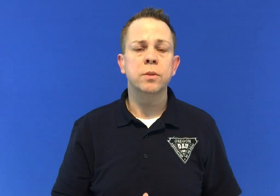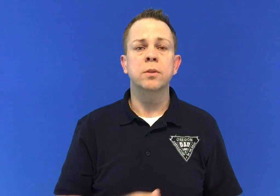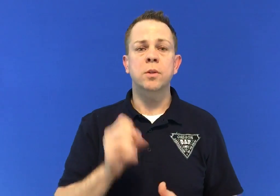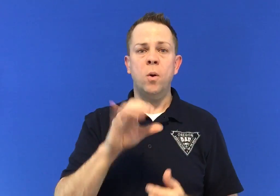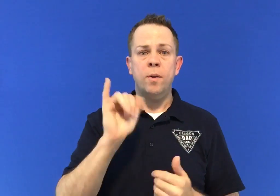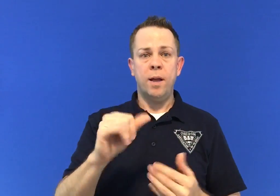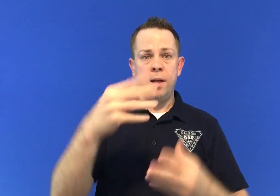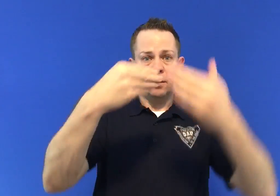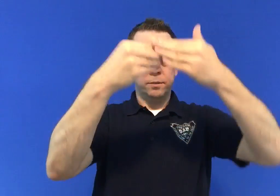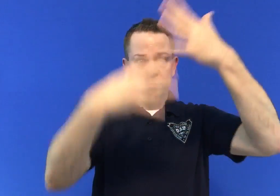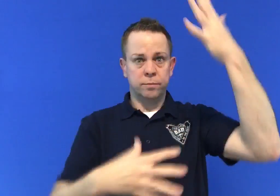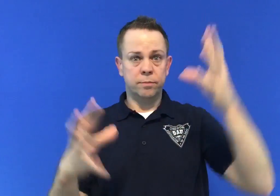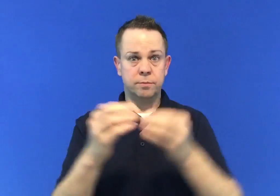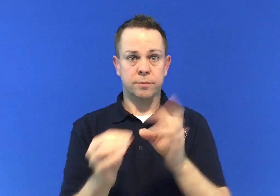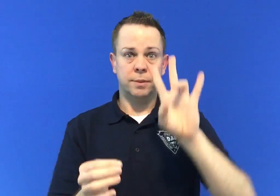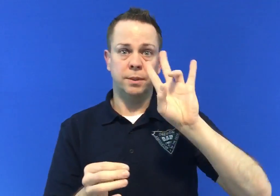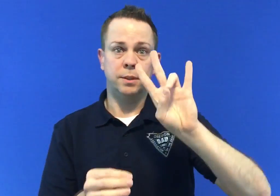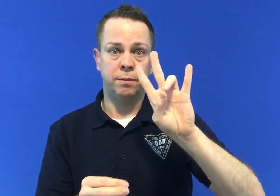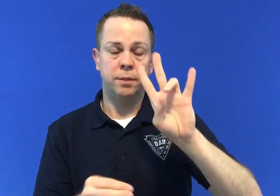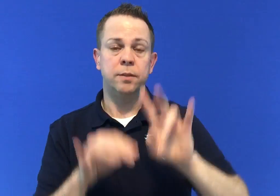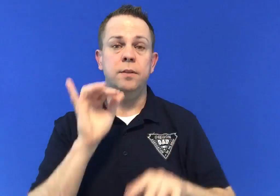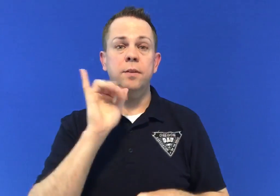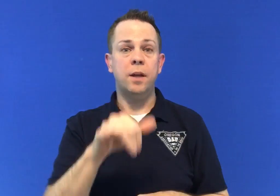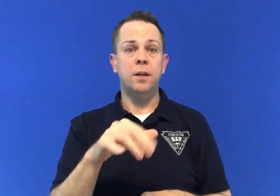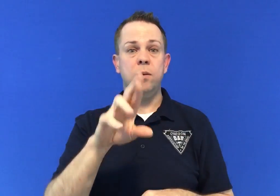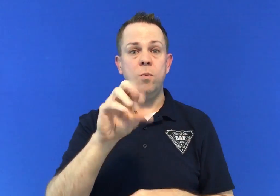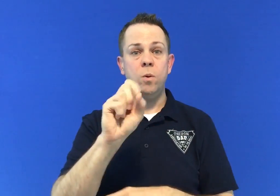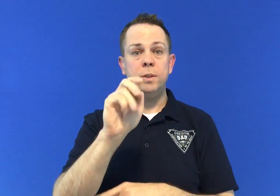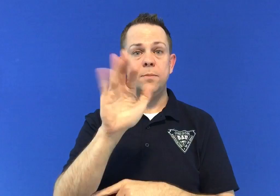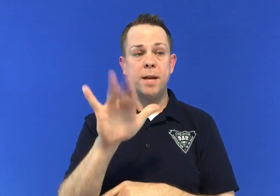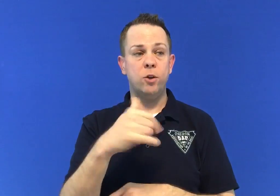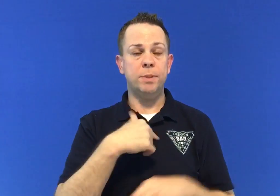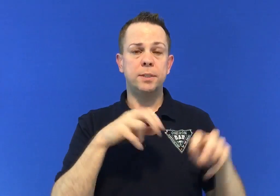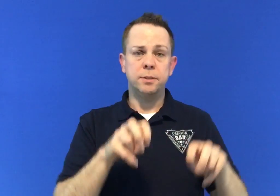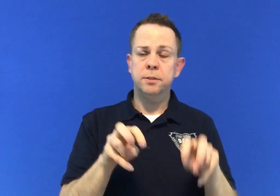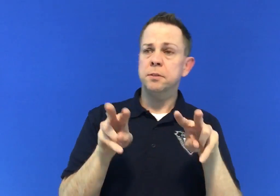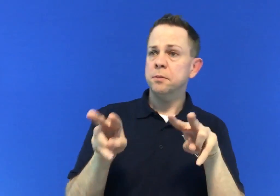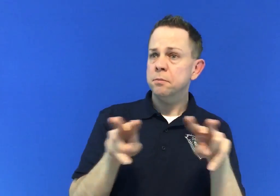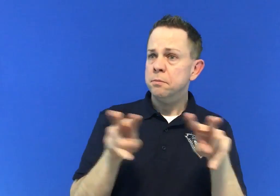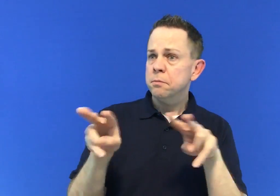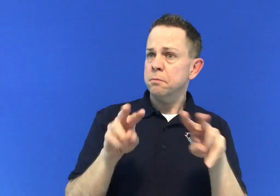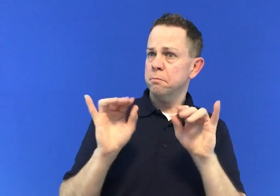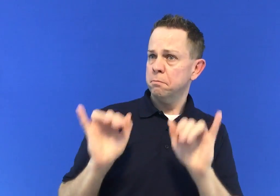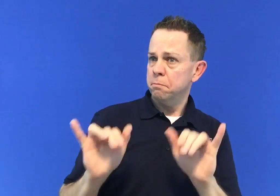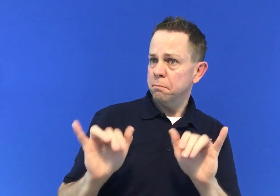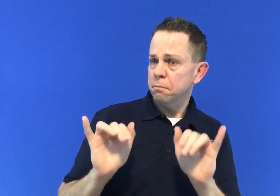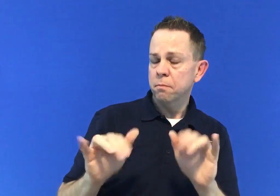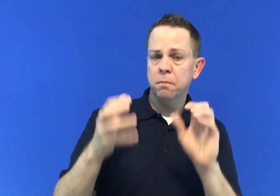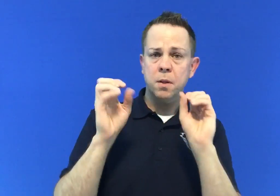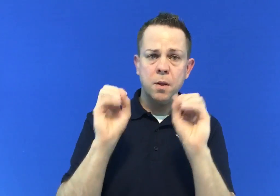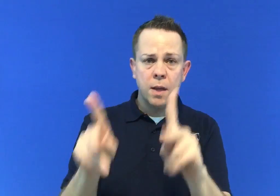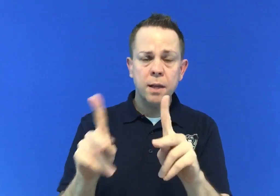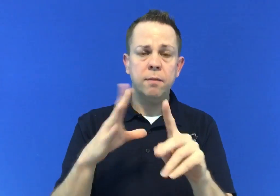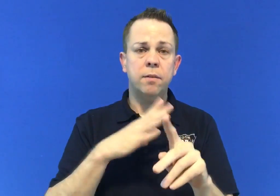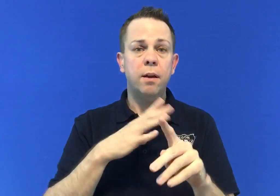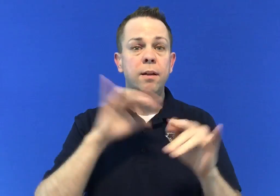Those are all seven possible bills that Rosemary and I gathered information about.